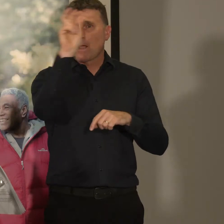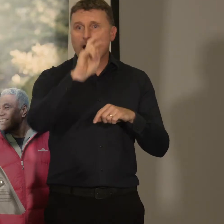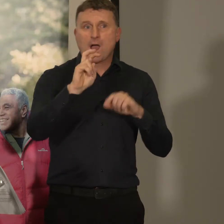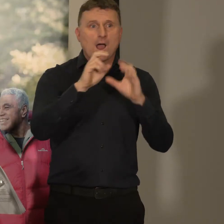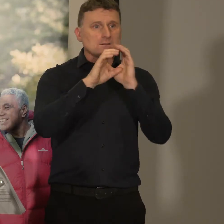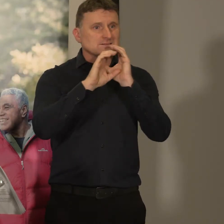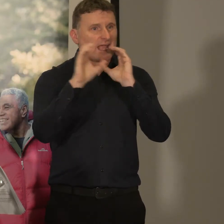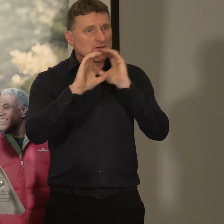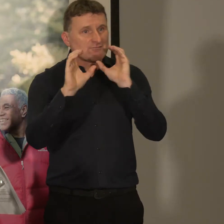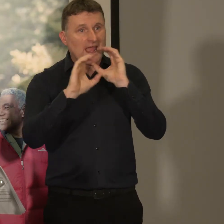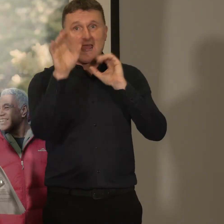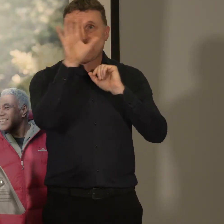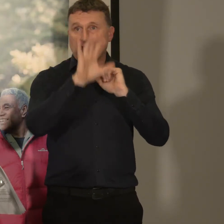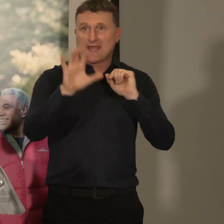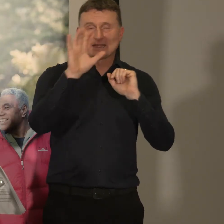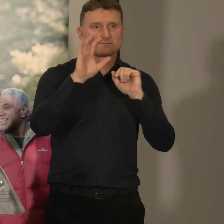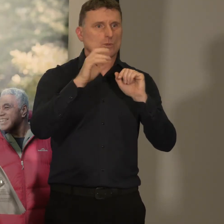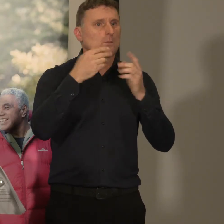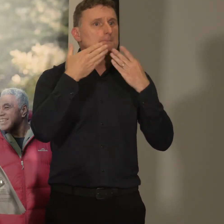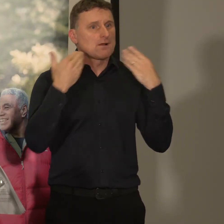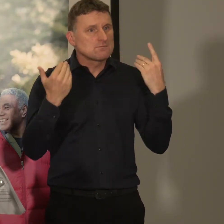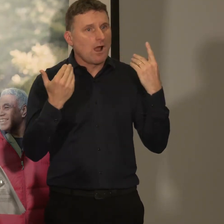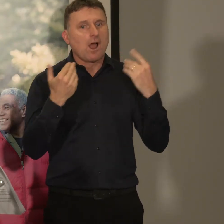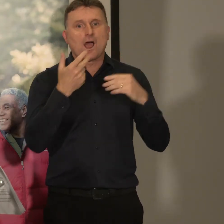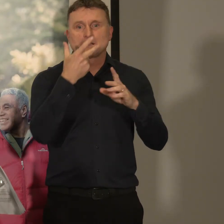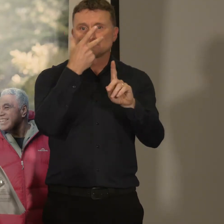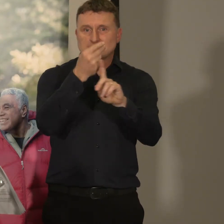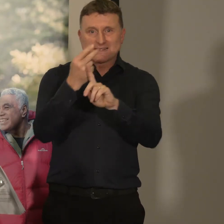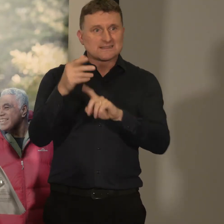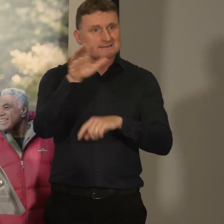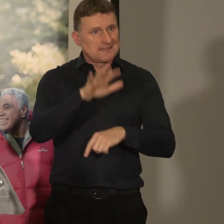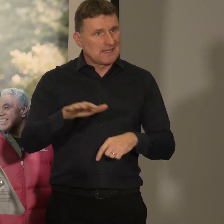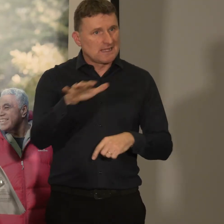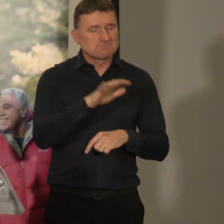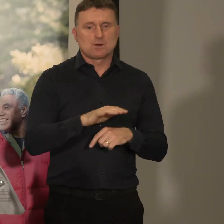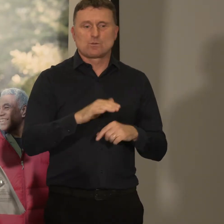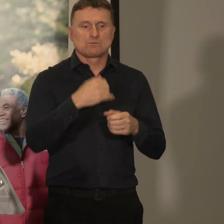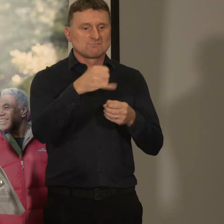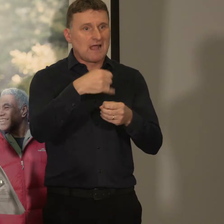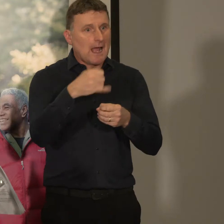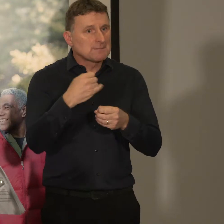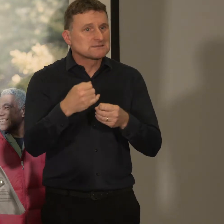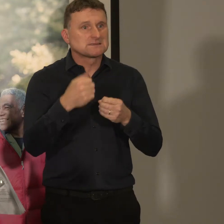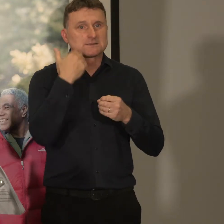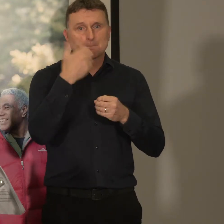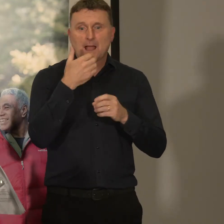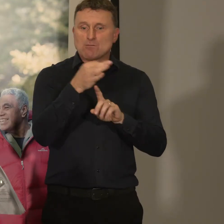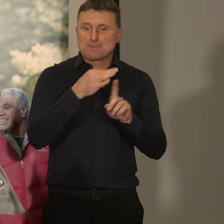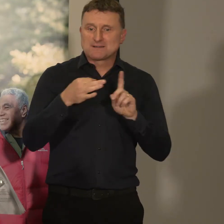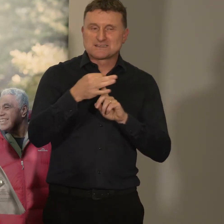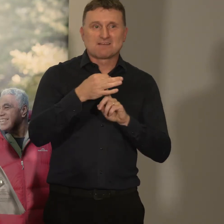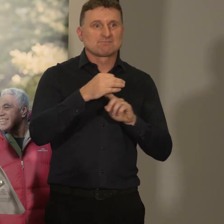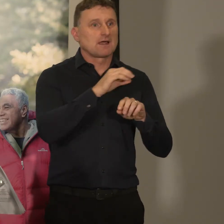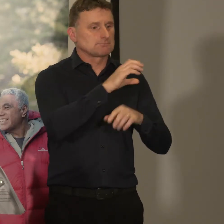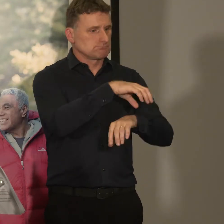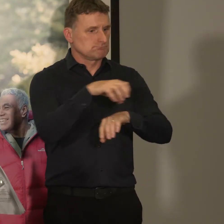far north, where they have